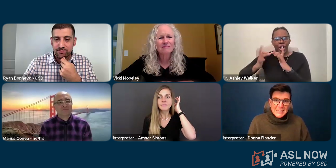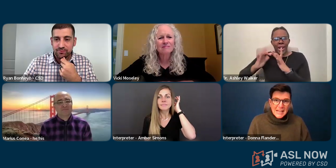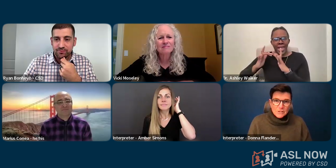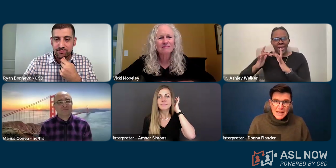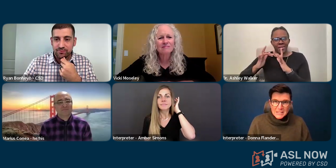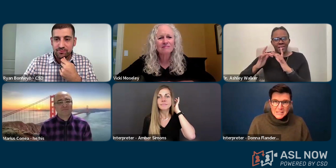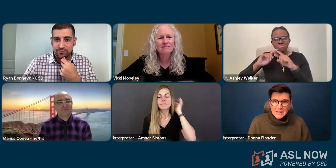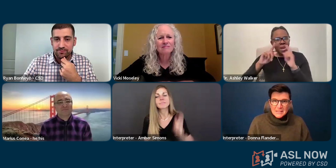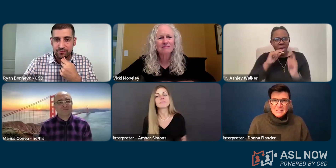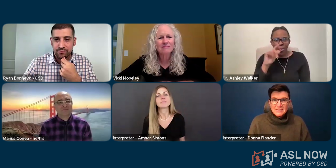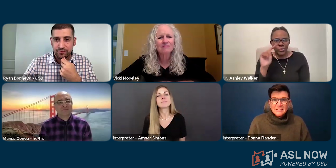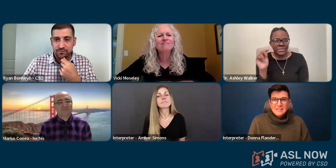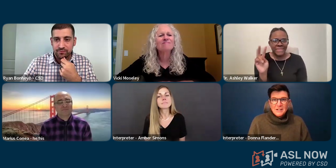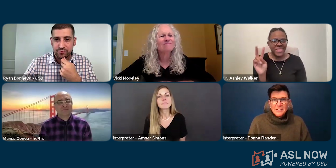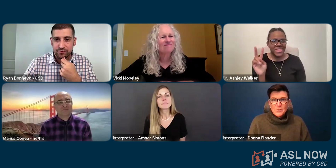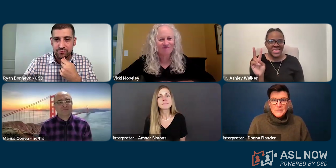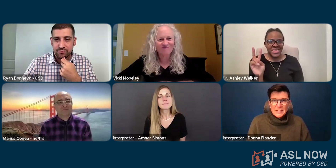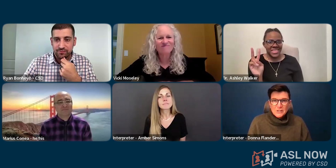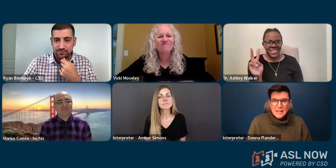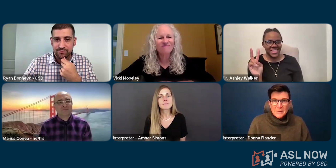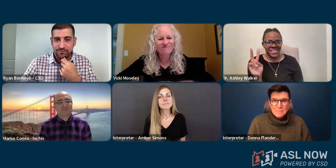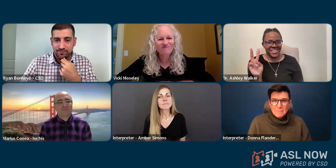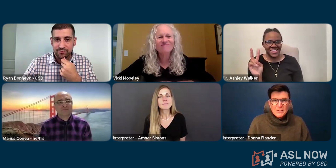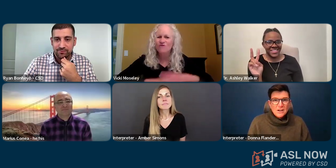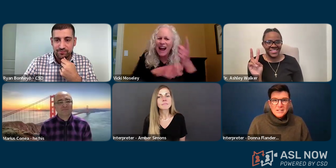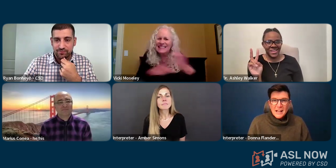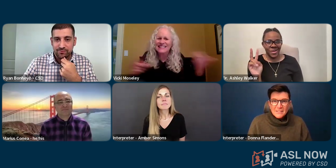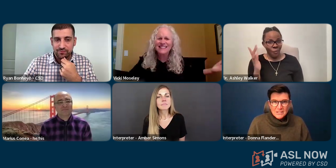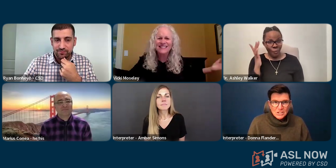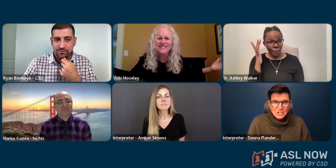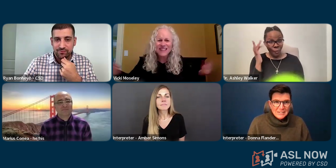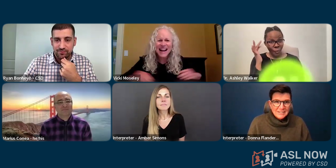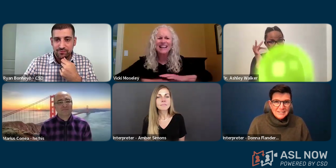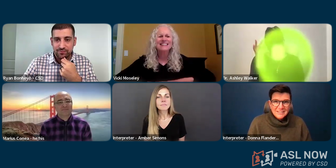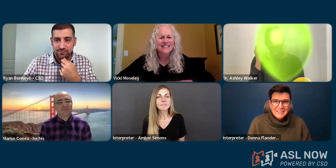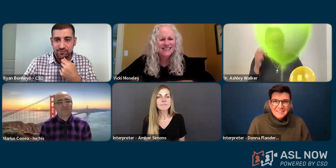You see these advertisements, You know, they're on the Internet, but they're not on television.